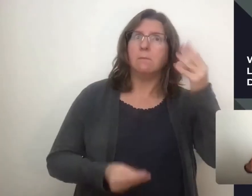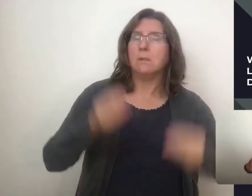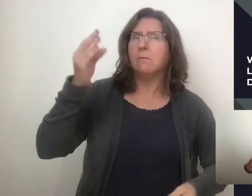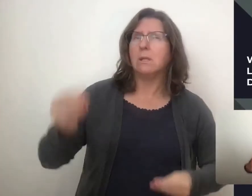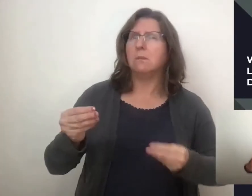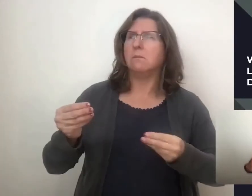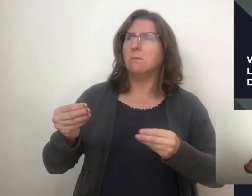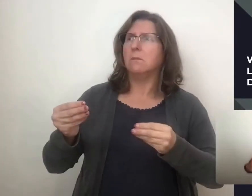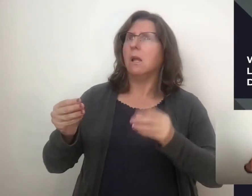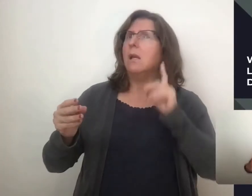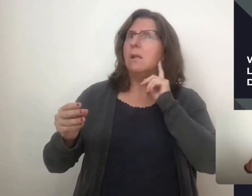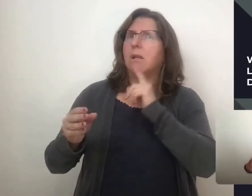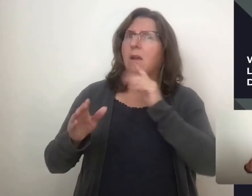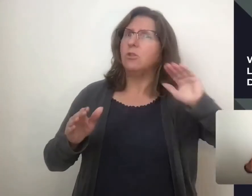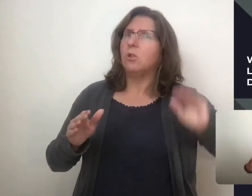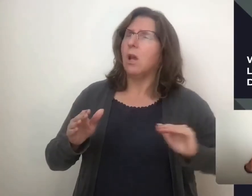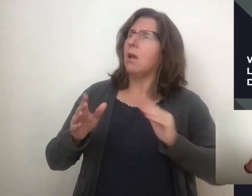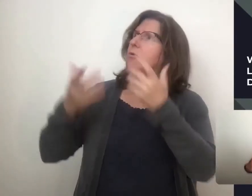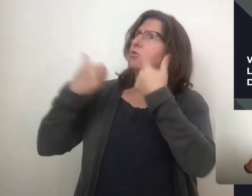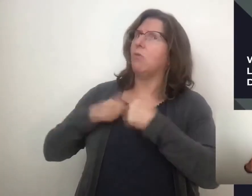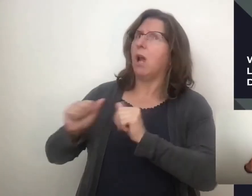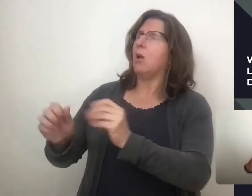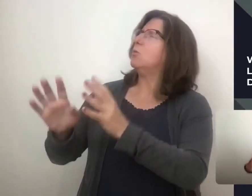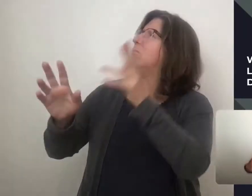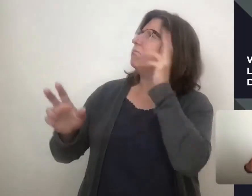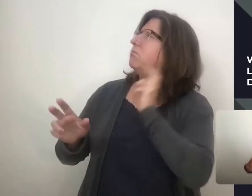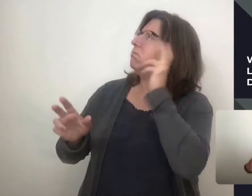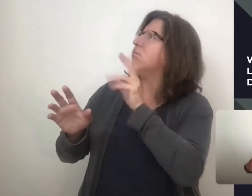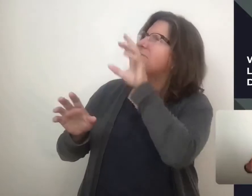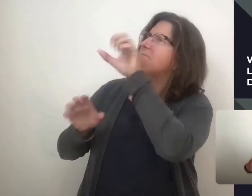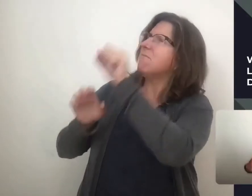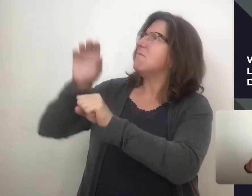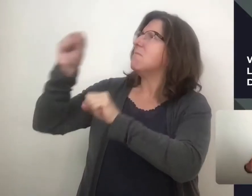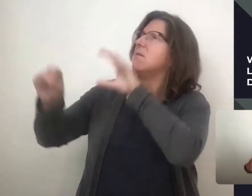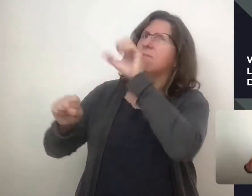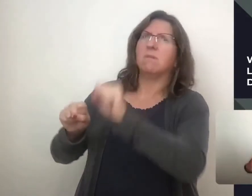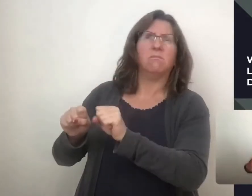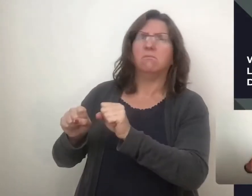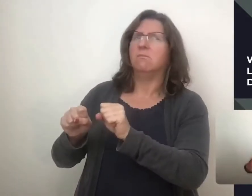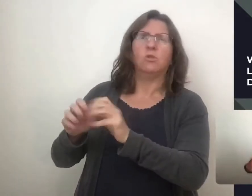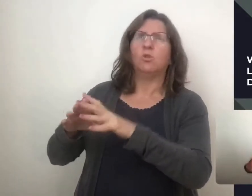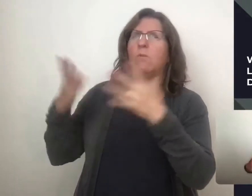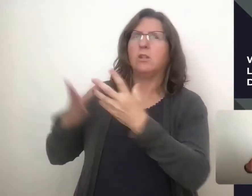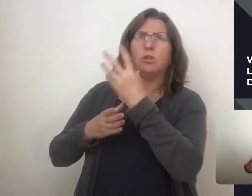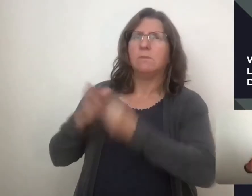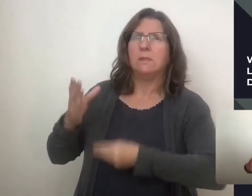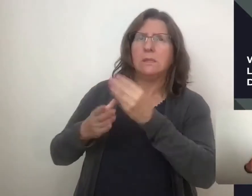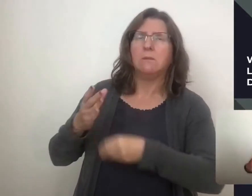Too much of the language input is missed. A deaf child trying to understand what is being spoken by others, simply cannot physically perceive it.